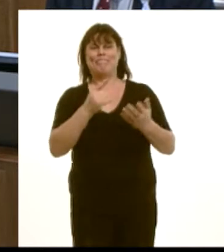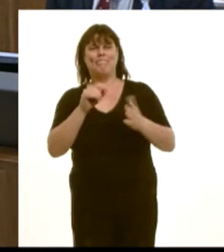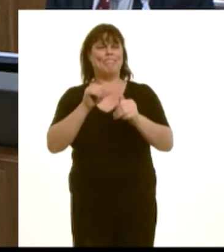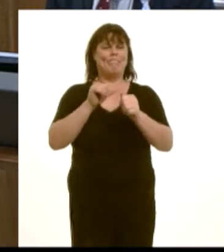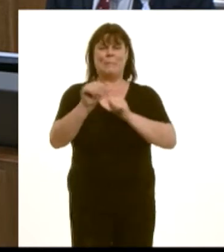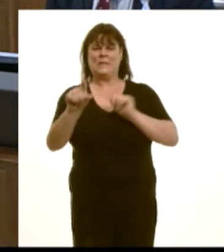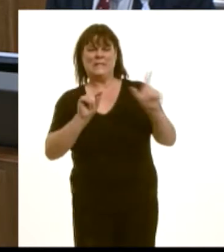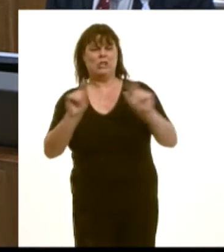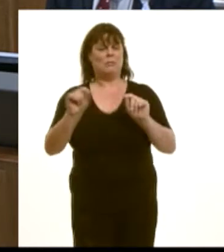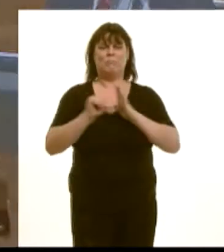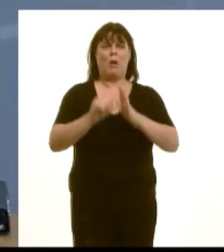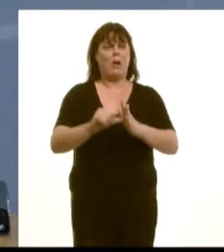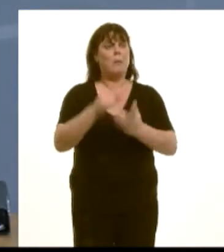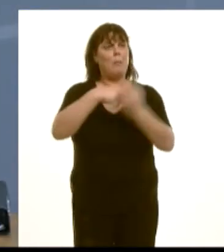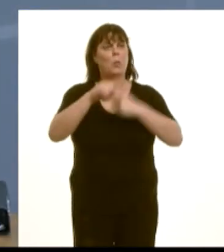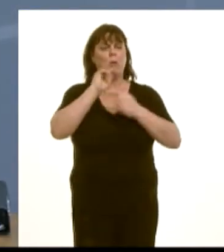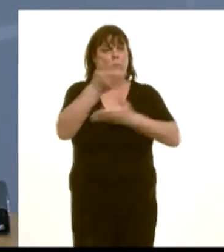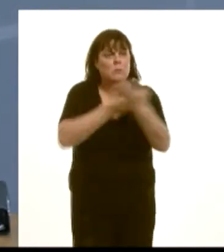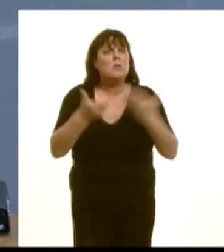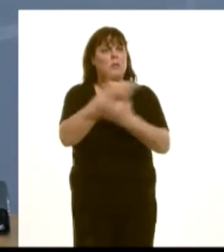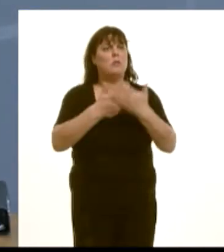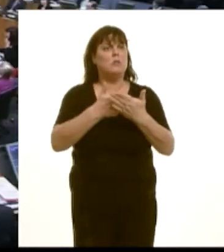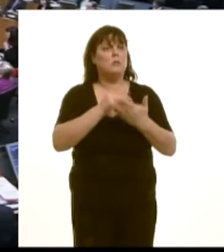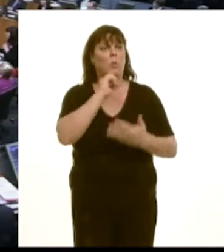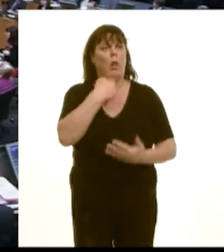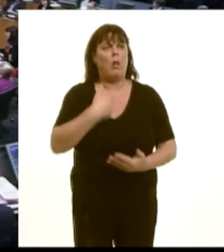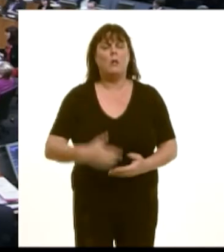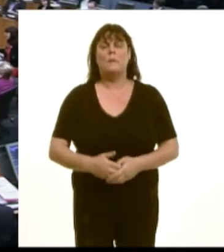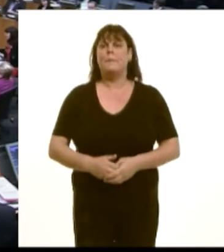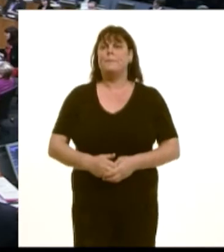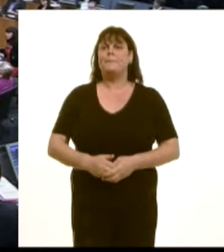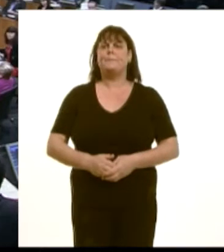is as full as possible. John Griffiths: Will the First Minister agree